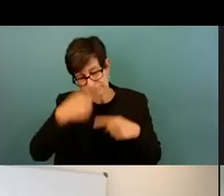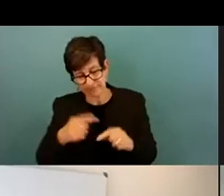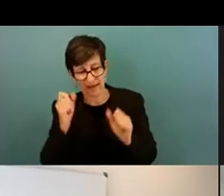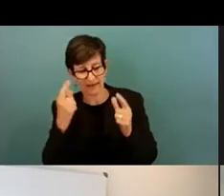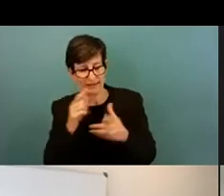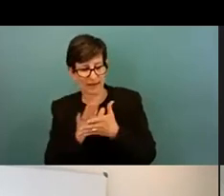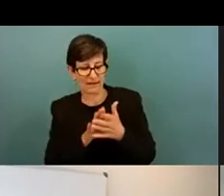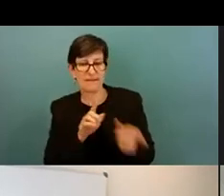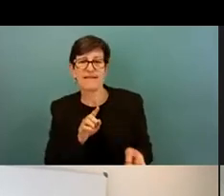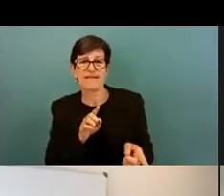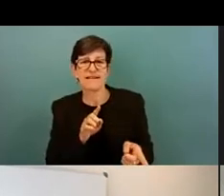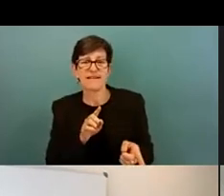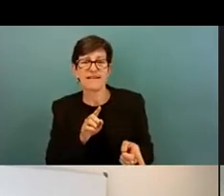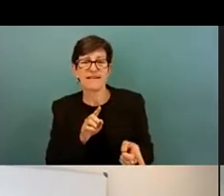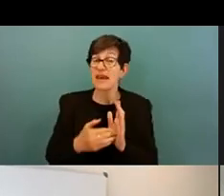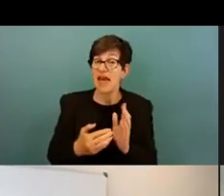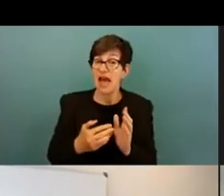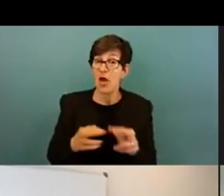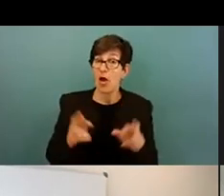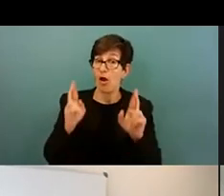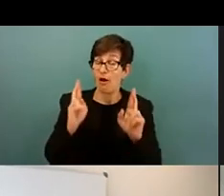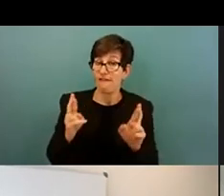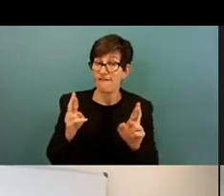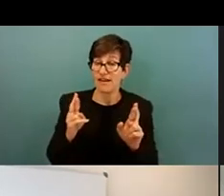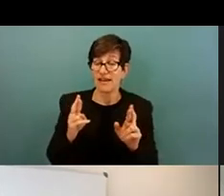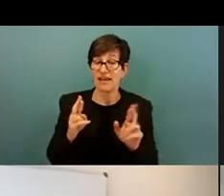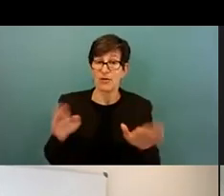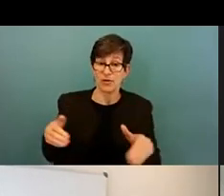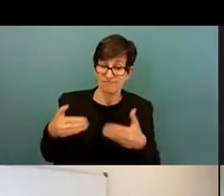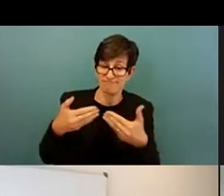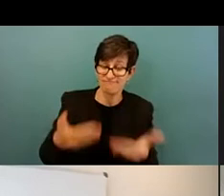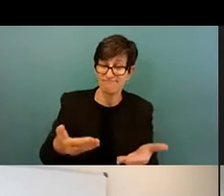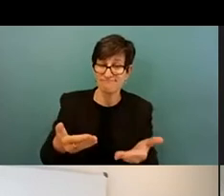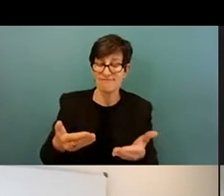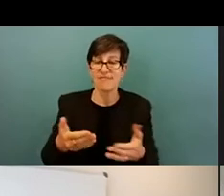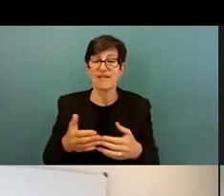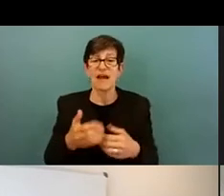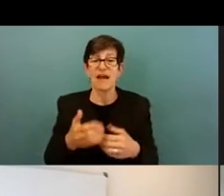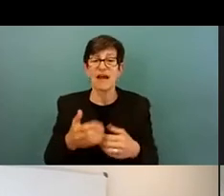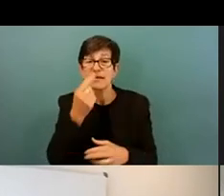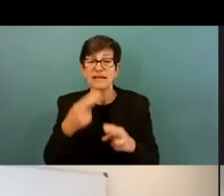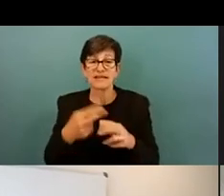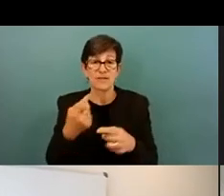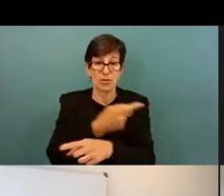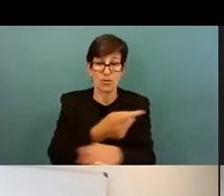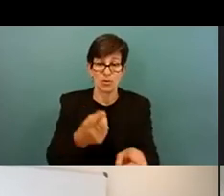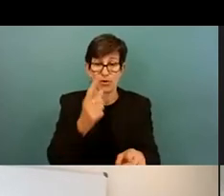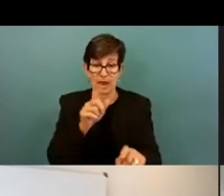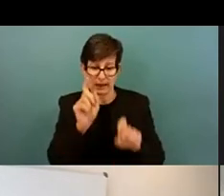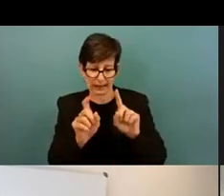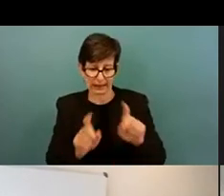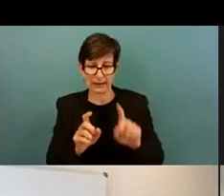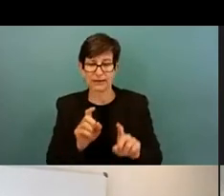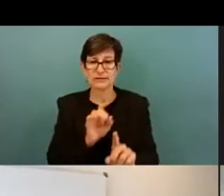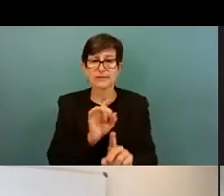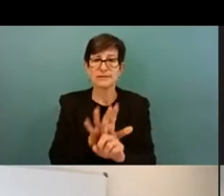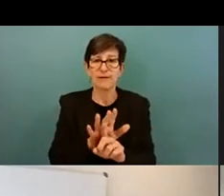What we're hoping now is that we've given that capability to a much broader range of